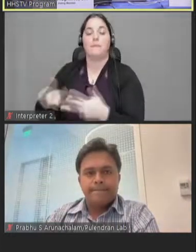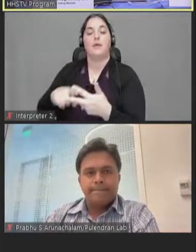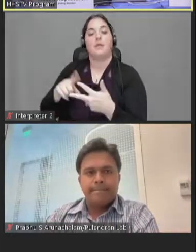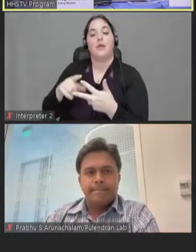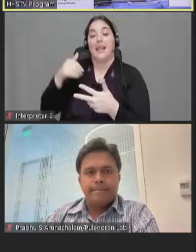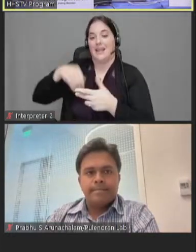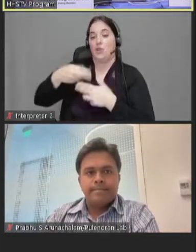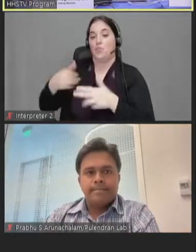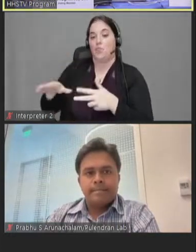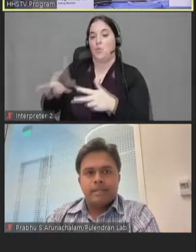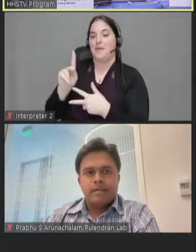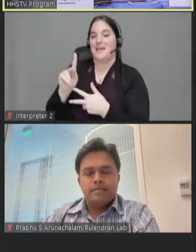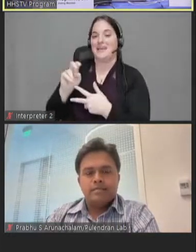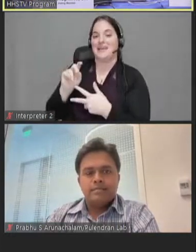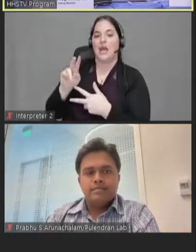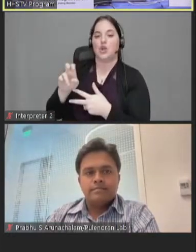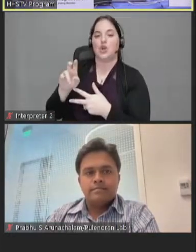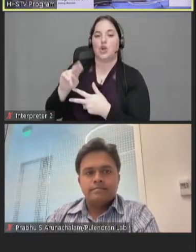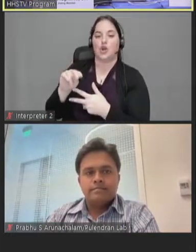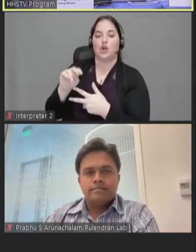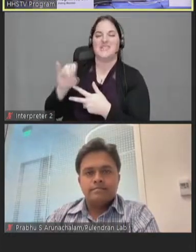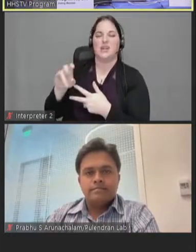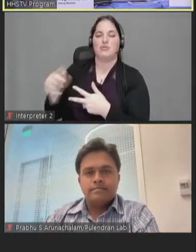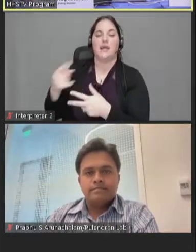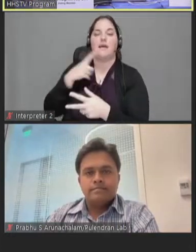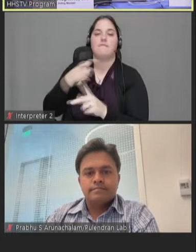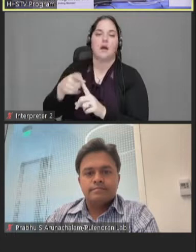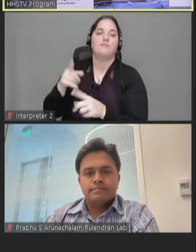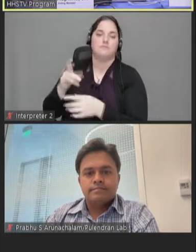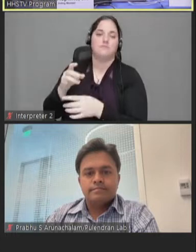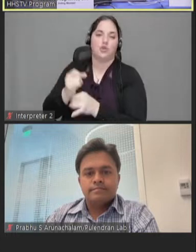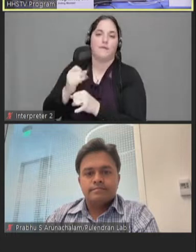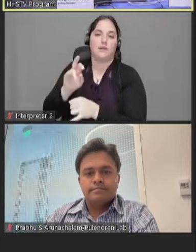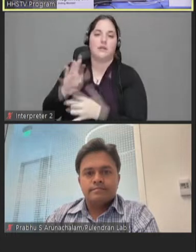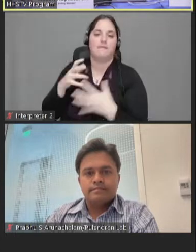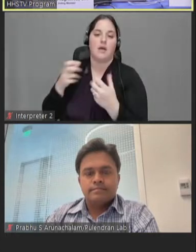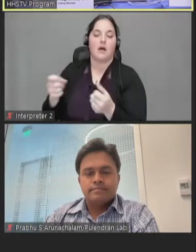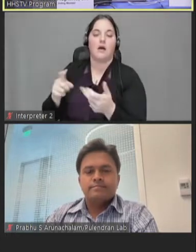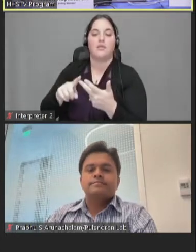Institutes of Health, and Dr. Christopher Fox from Access to Advanced Health Institute.